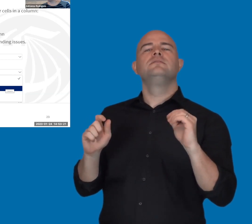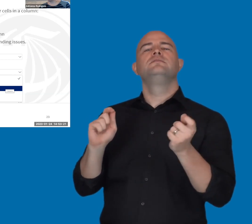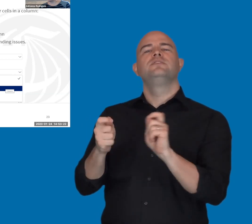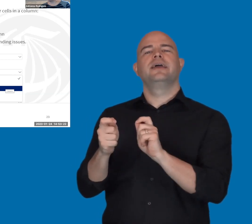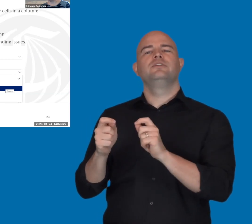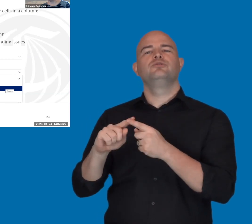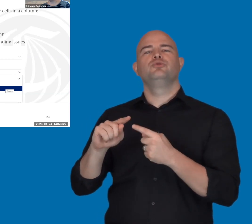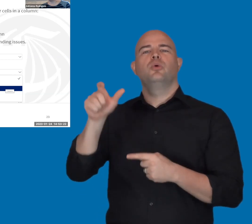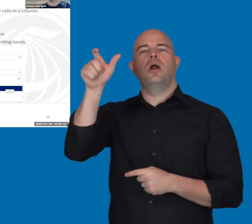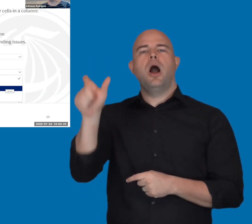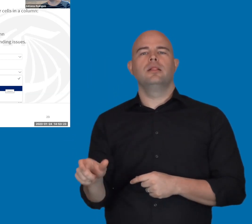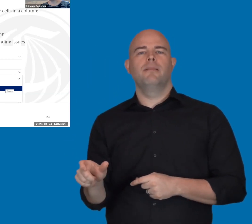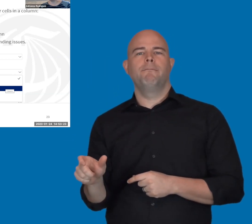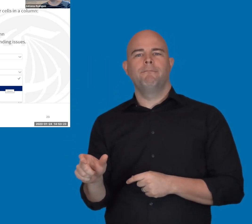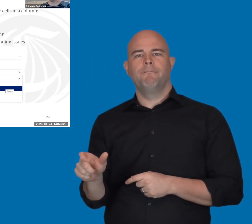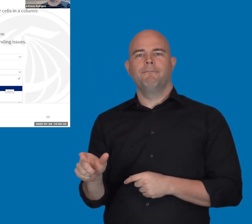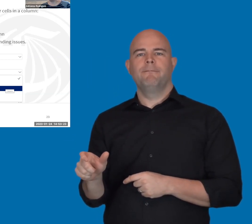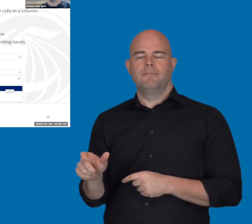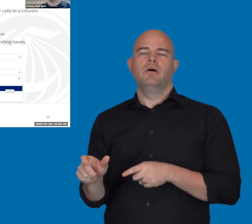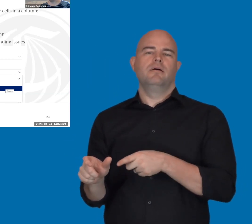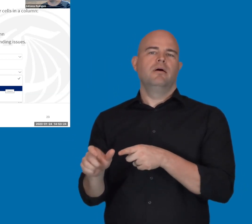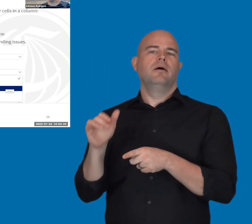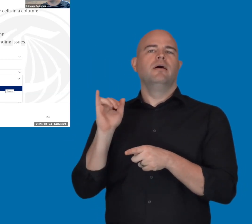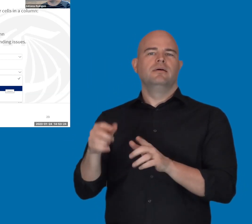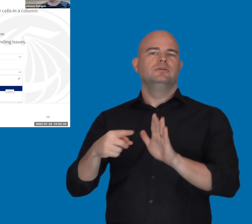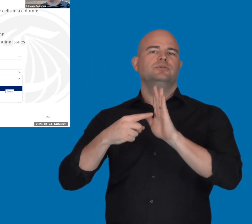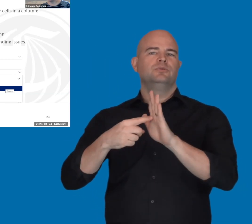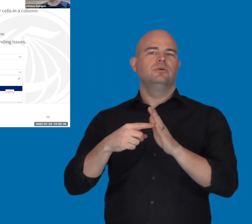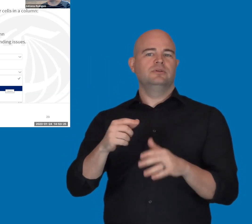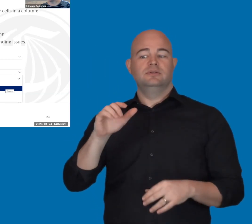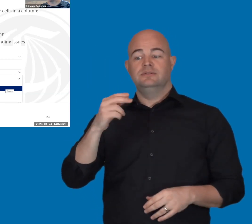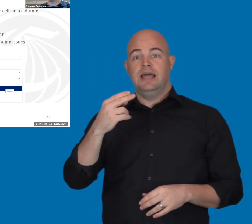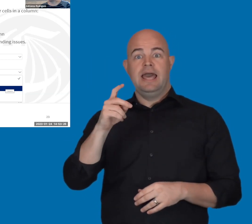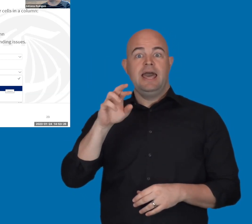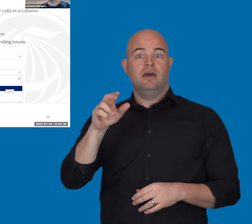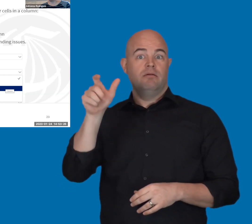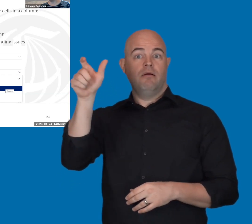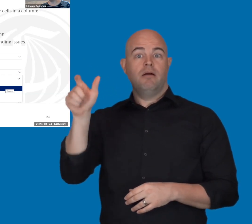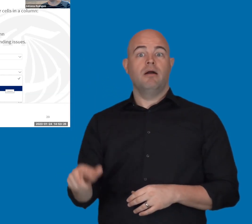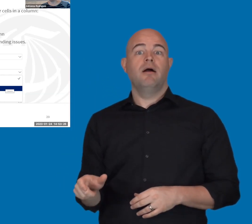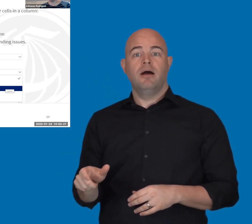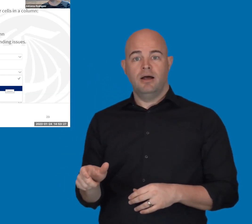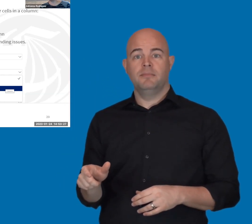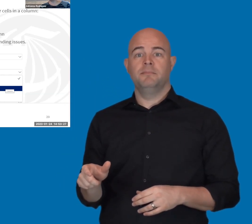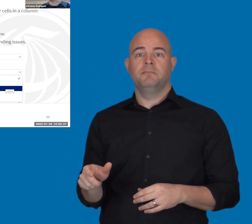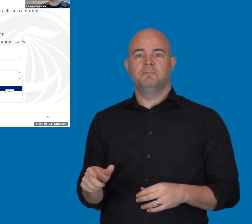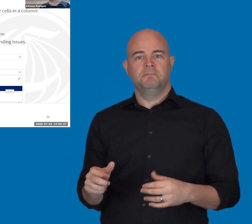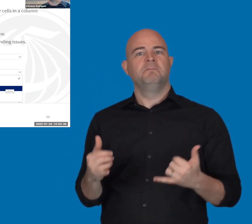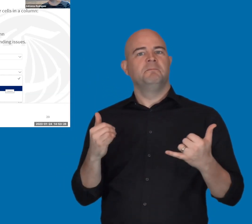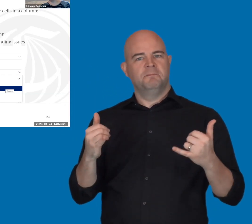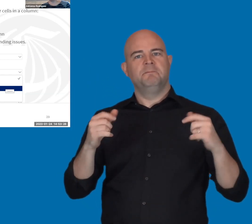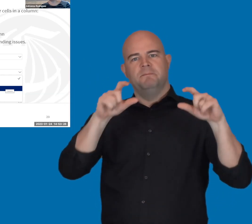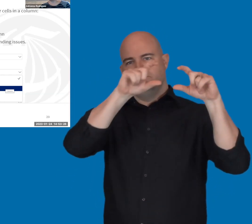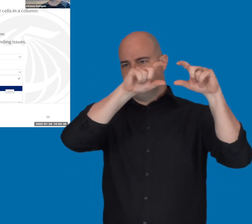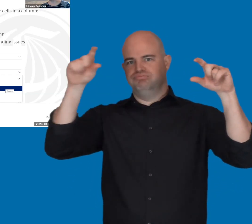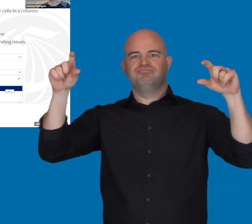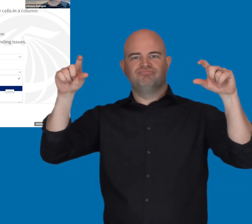And that will indicate that your Header Column is Headings.